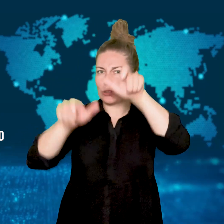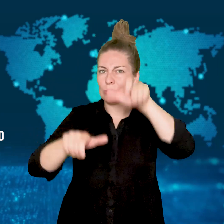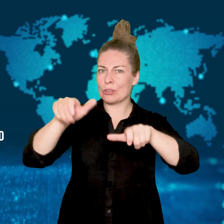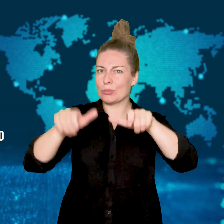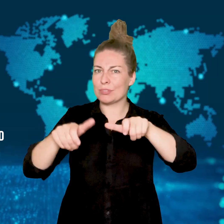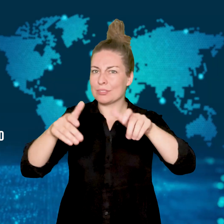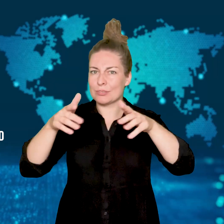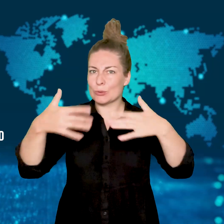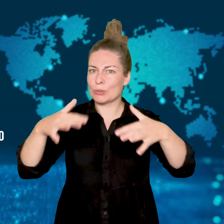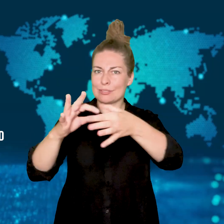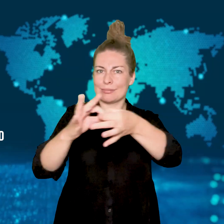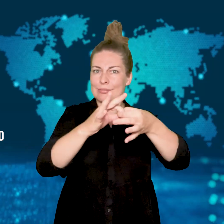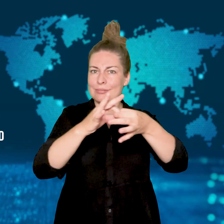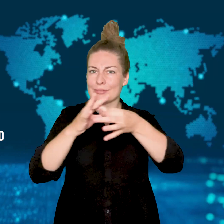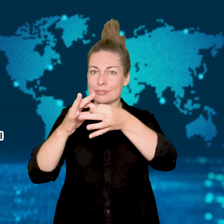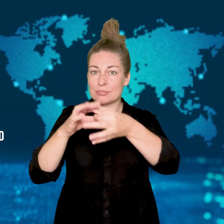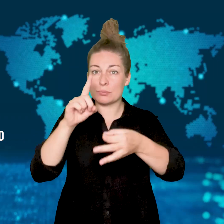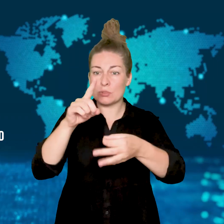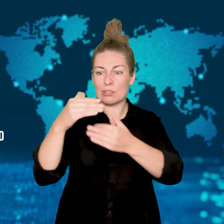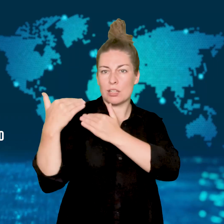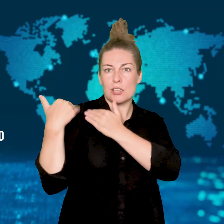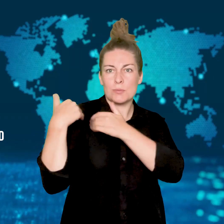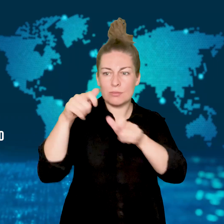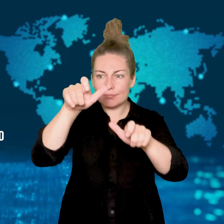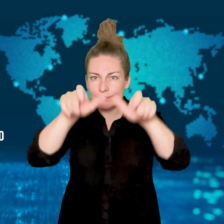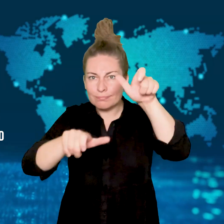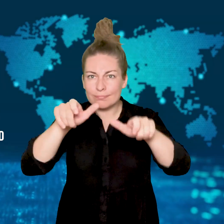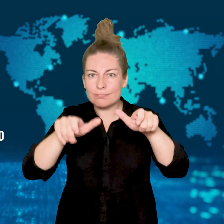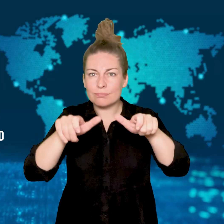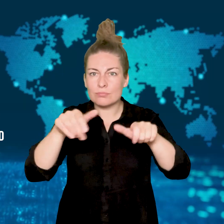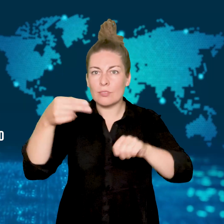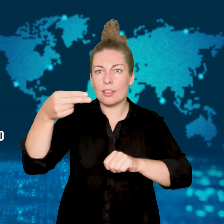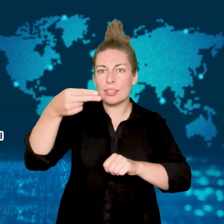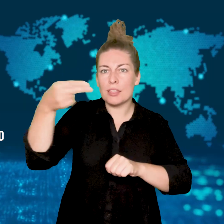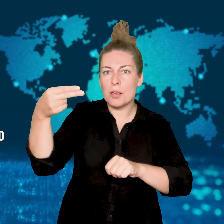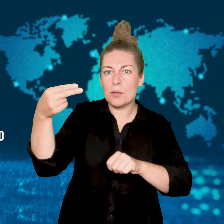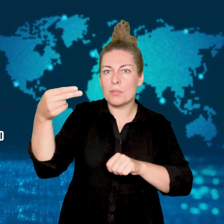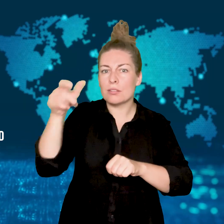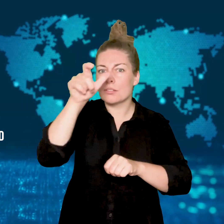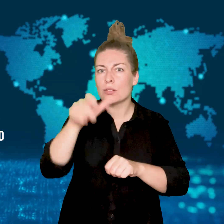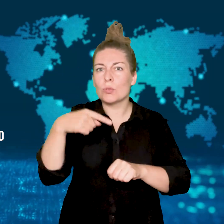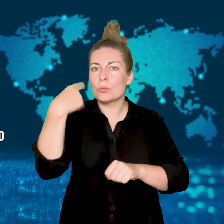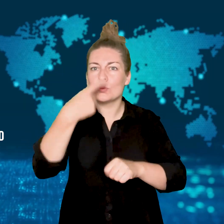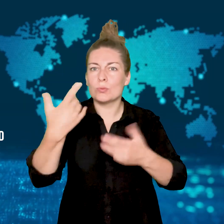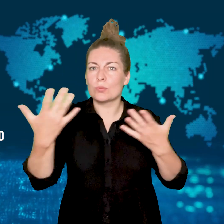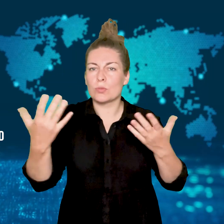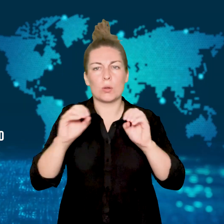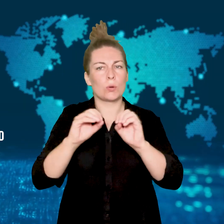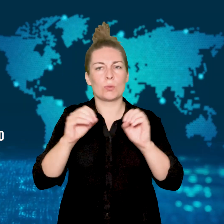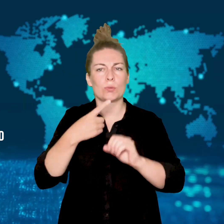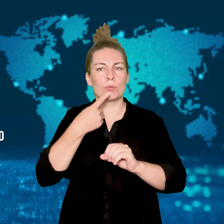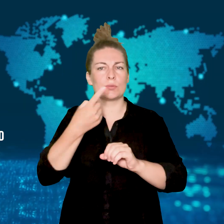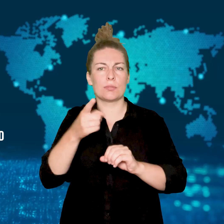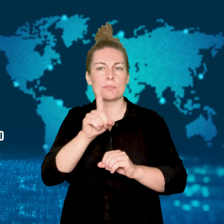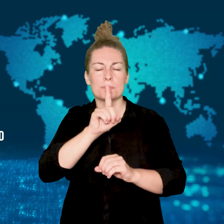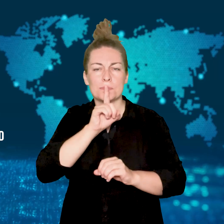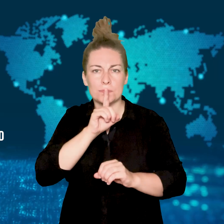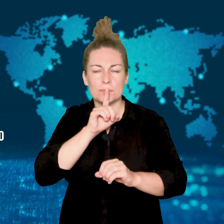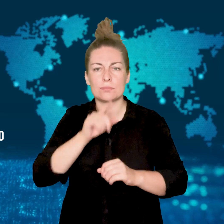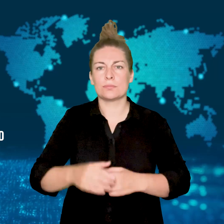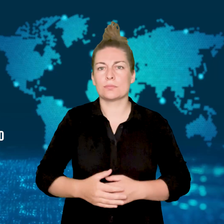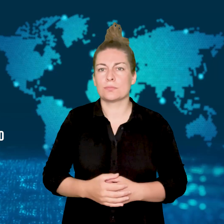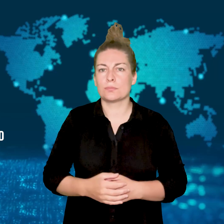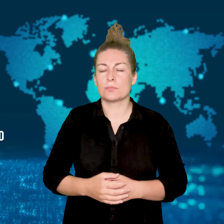but those responsible for the trafficking ring have not been named.